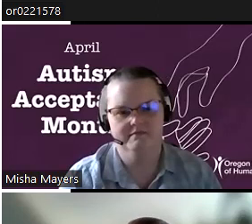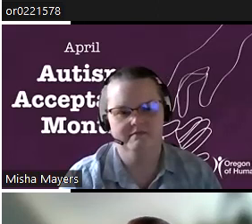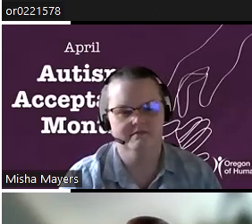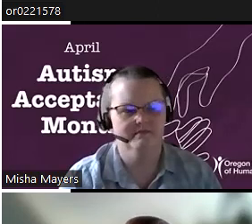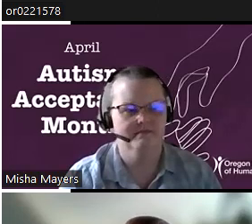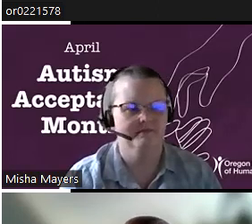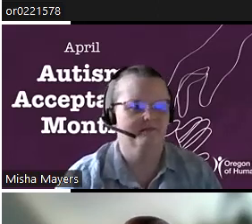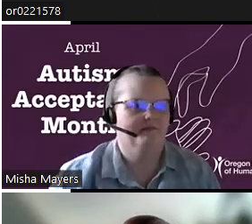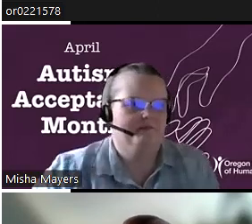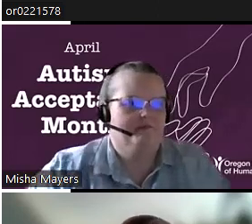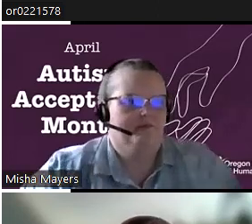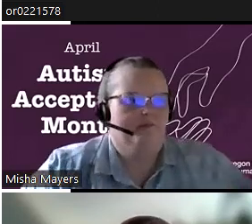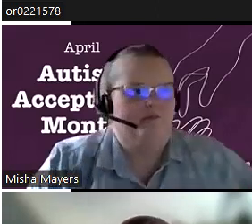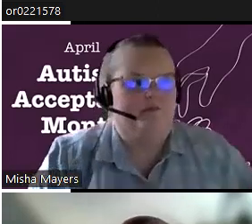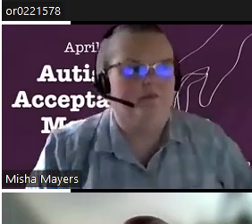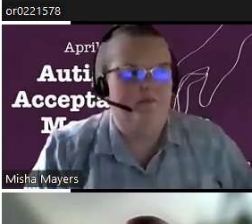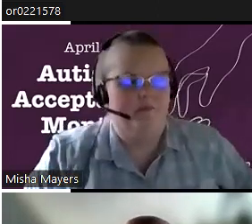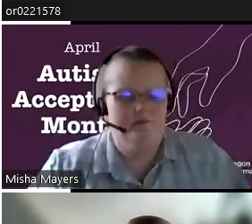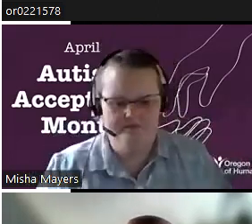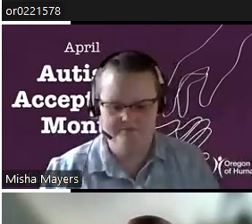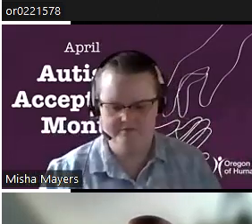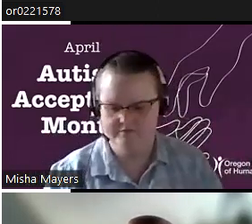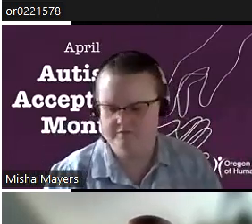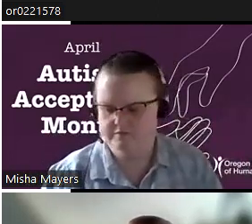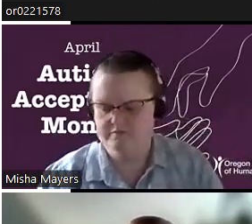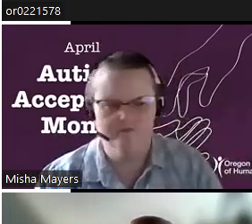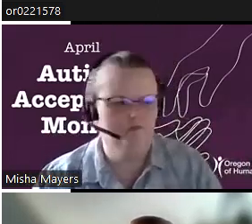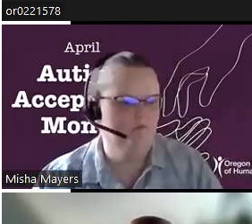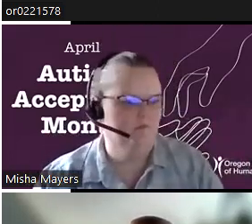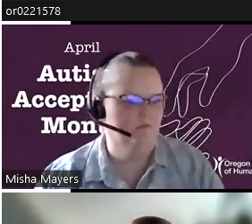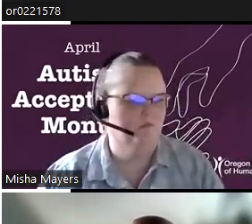AND ONE OF THE THINGS WITH THE EMPLOYMENT RELATED DIE CARE PROGRAM THAT I KNOW I'VE